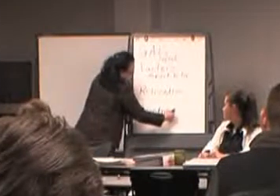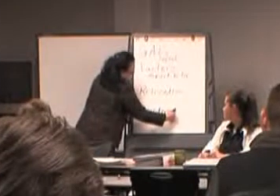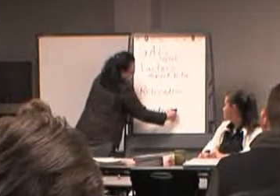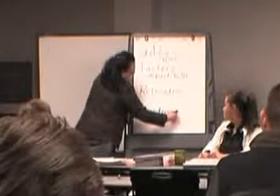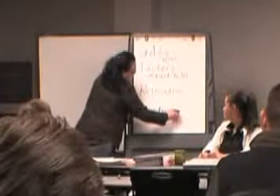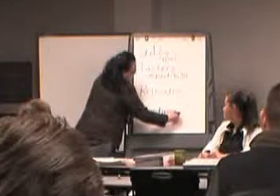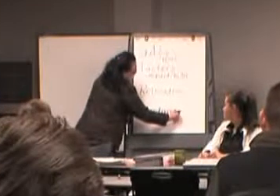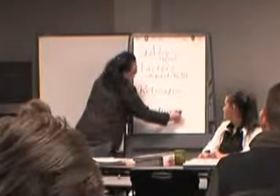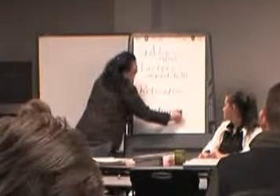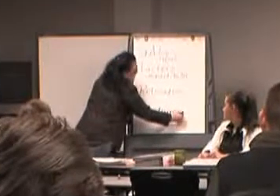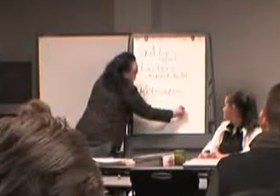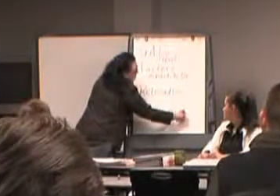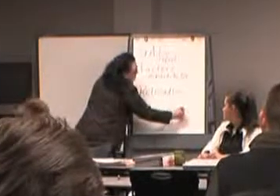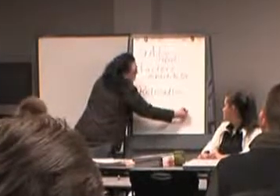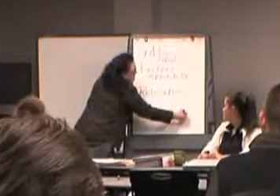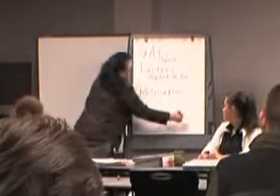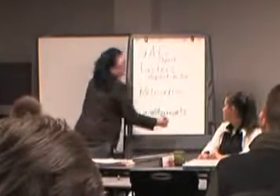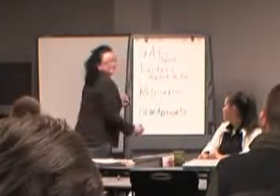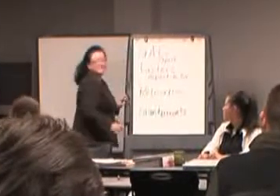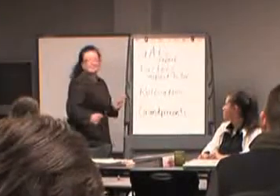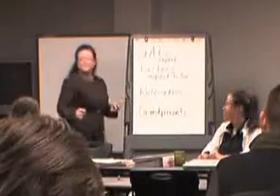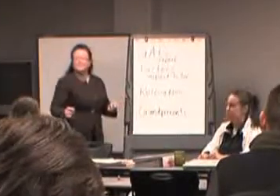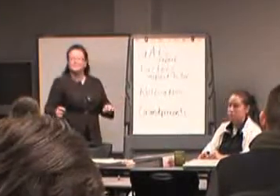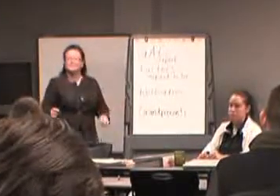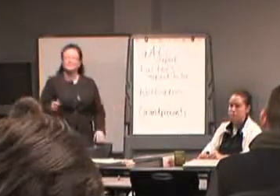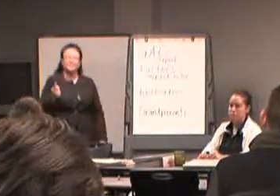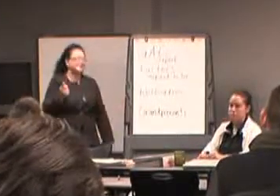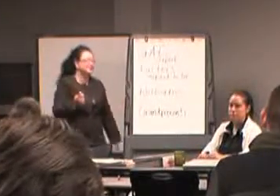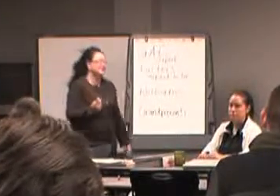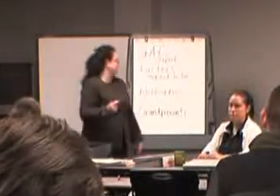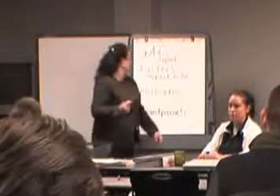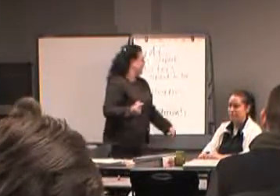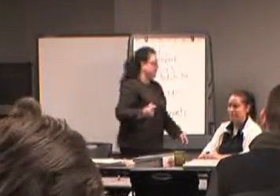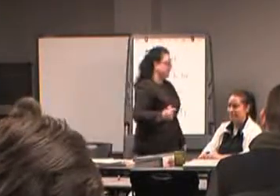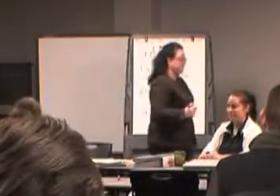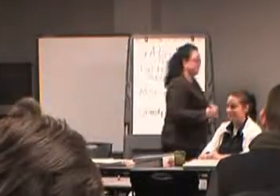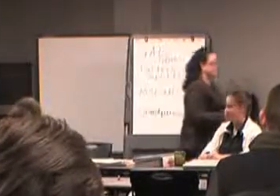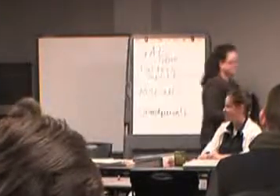THERE ARE A LOT OF MYTHS ABOUT SERVING PEOPLE WITH DISABILITIES